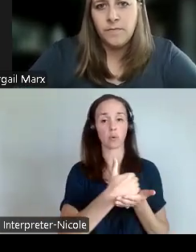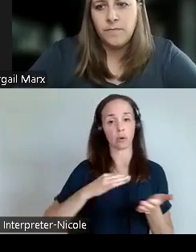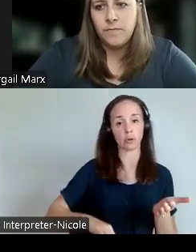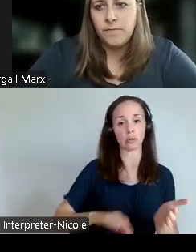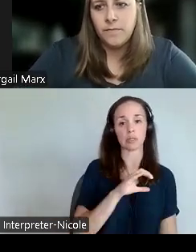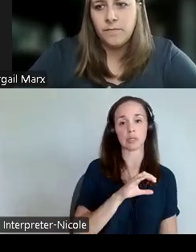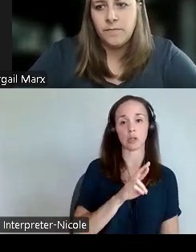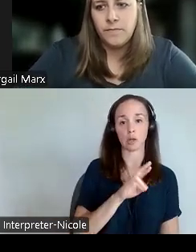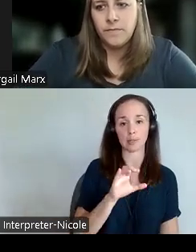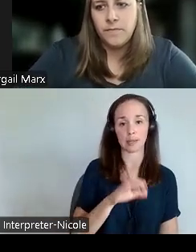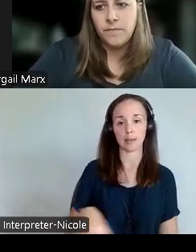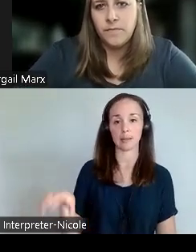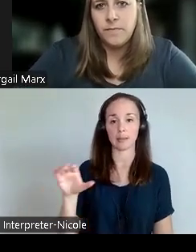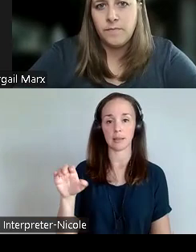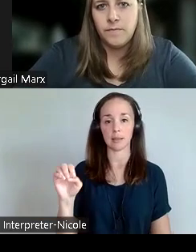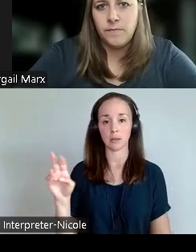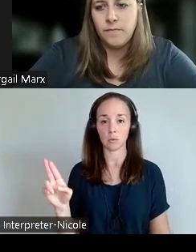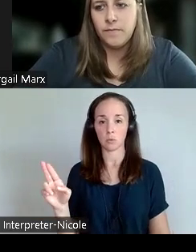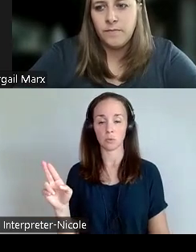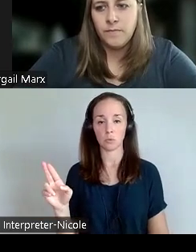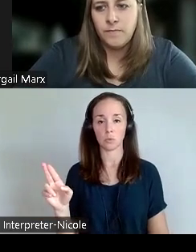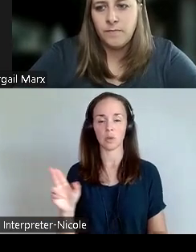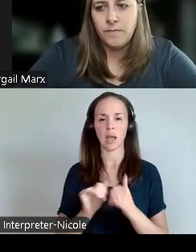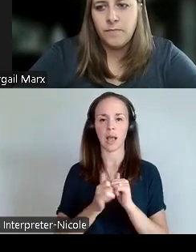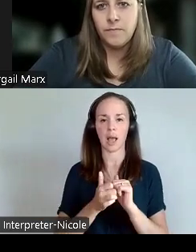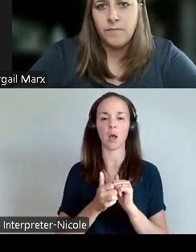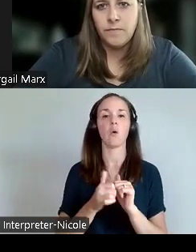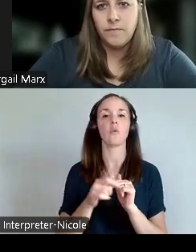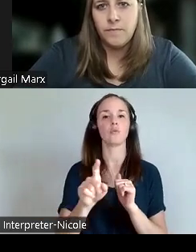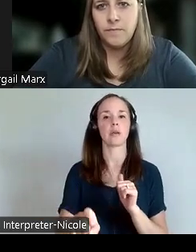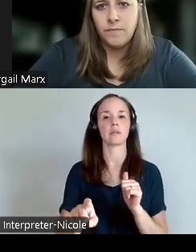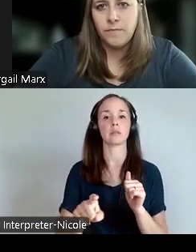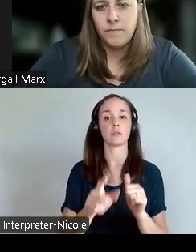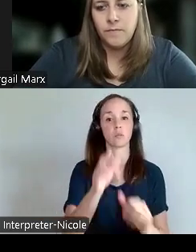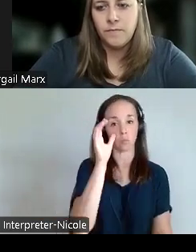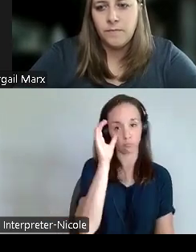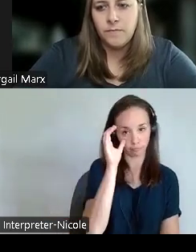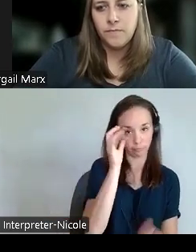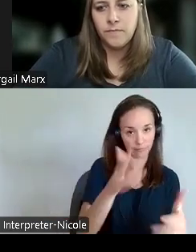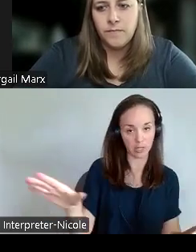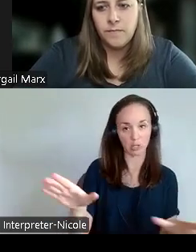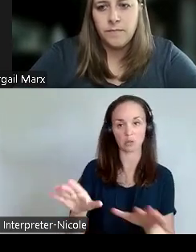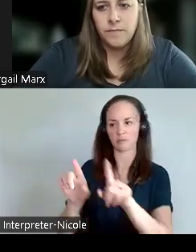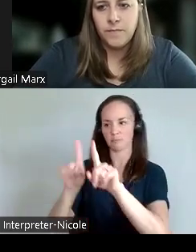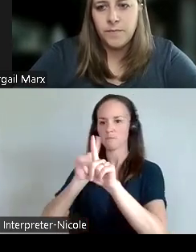Those will be accessed through the survey, so we'll have a short survey that will pop up after